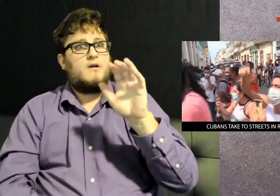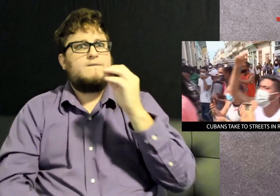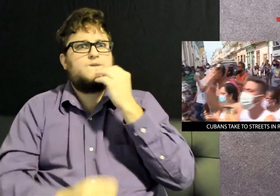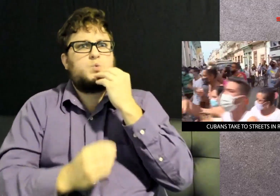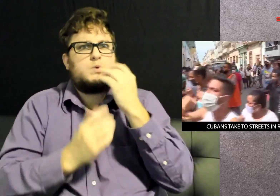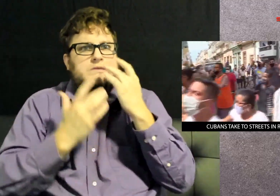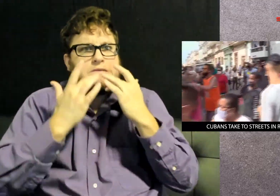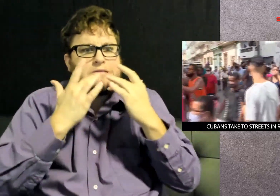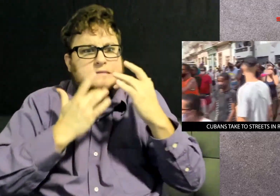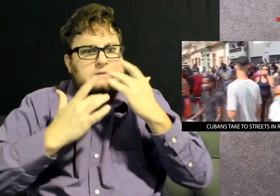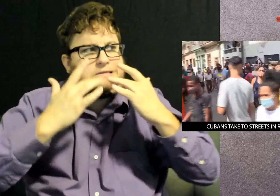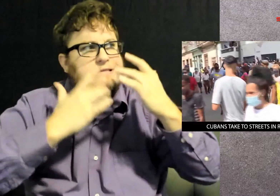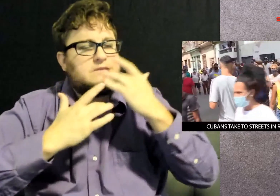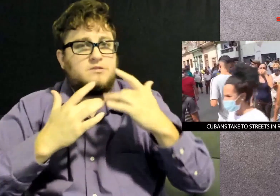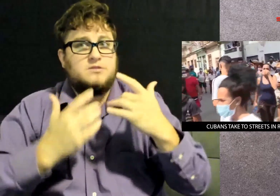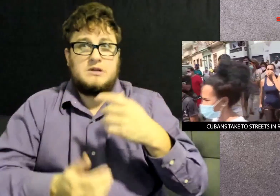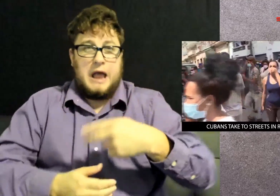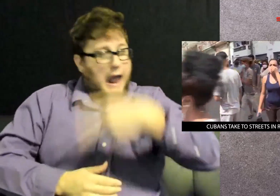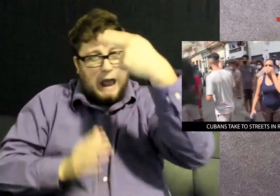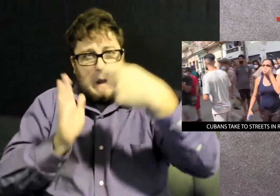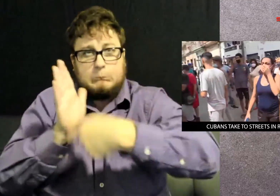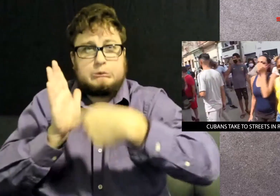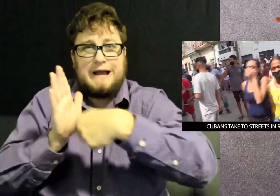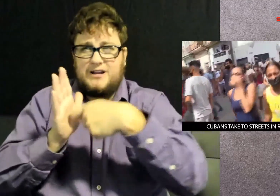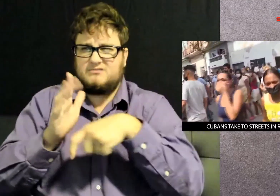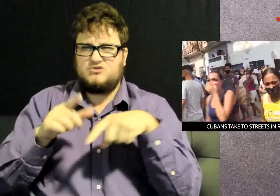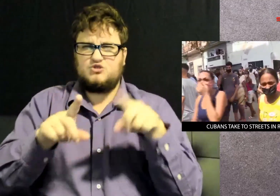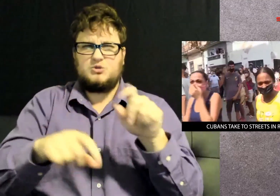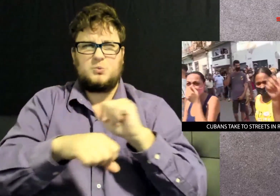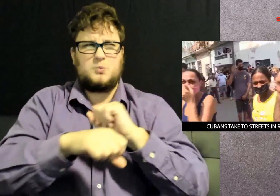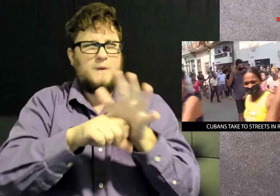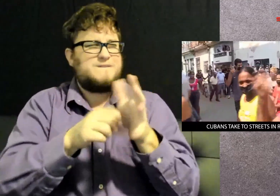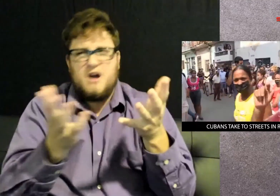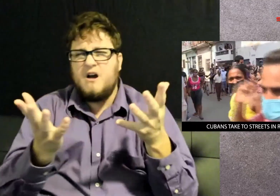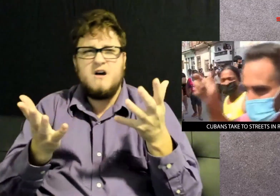they were complaining about their lack of freedom and the country's food shortages and